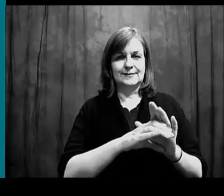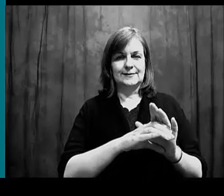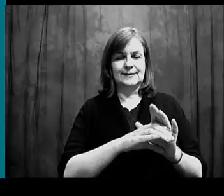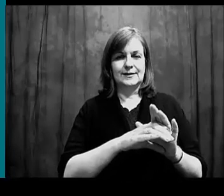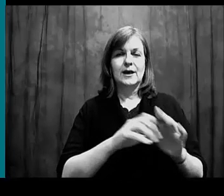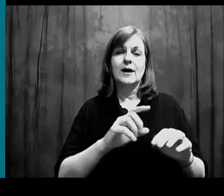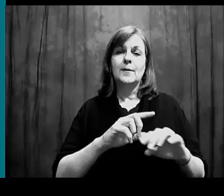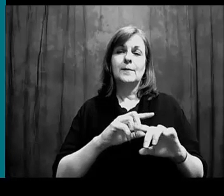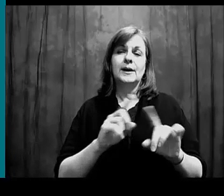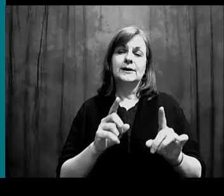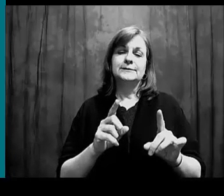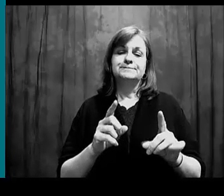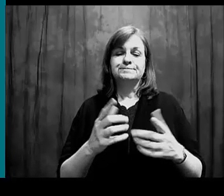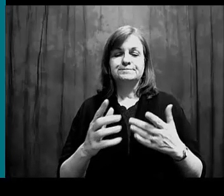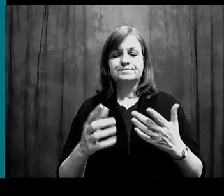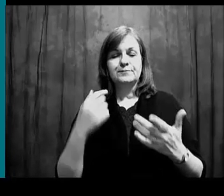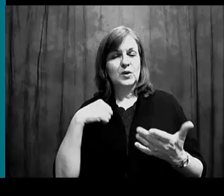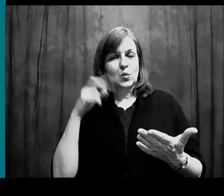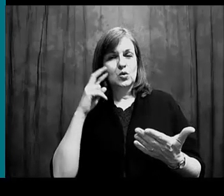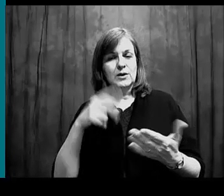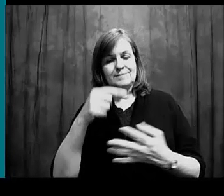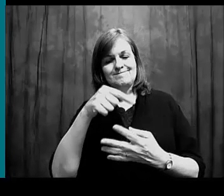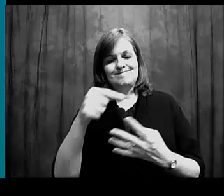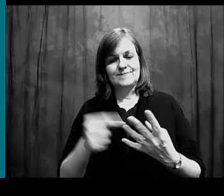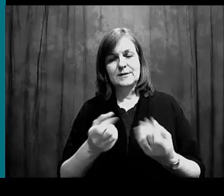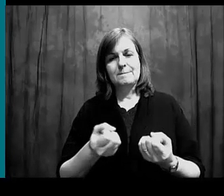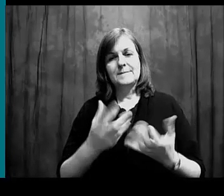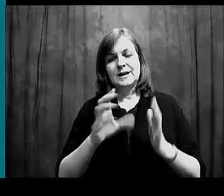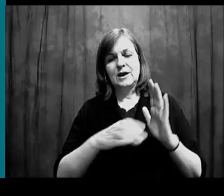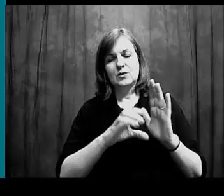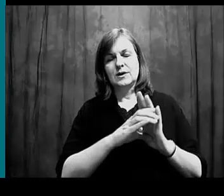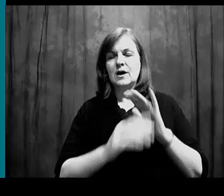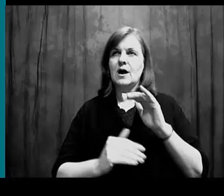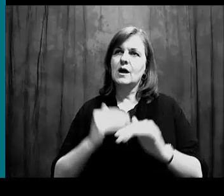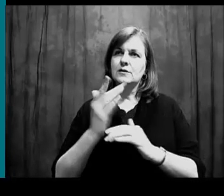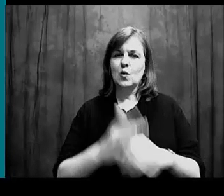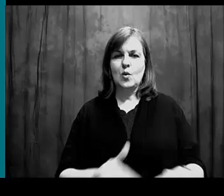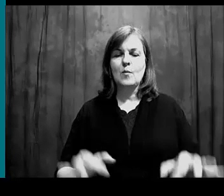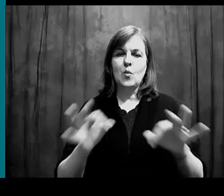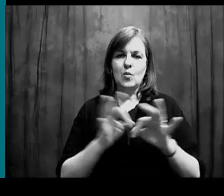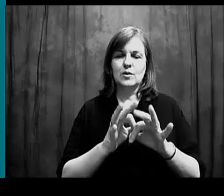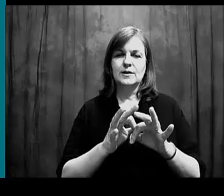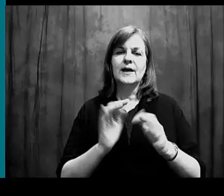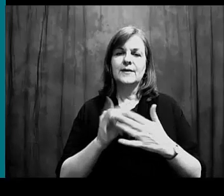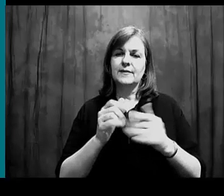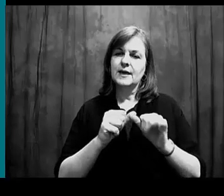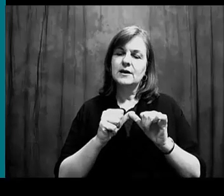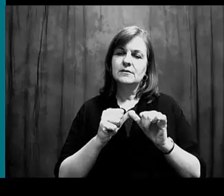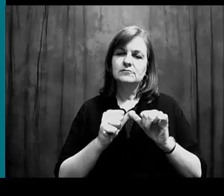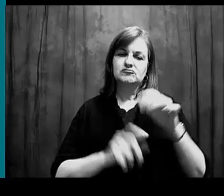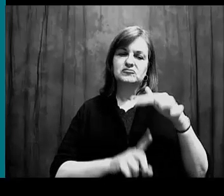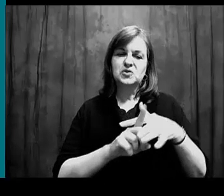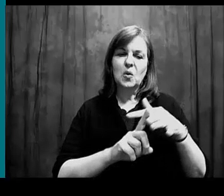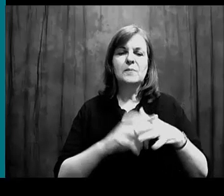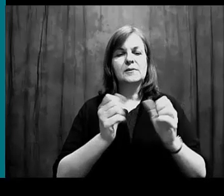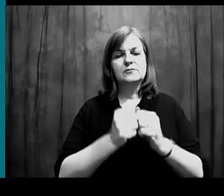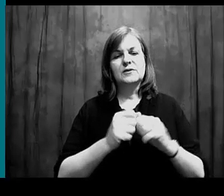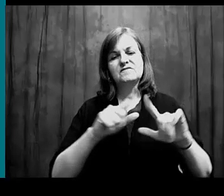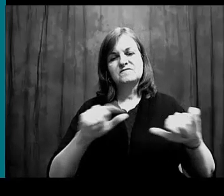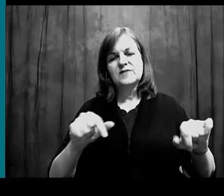but we look at many of these characteristics as being so important that they are maintained throughout different groups